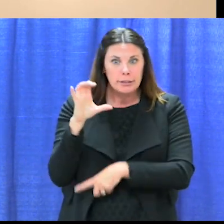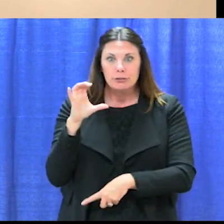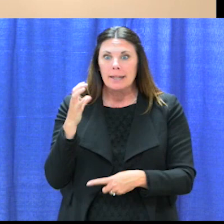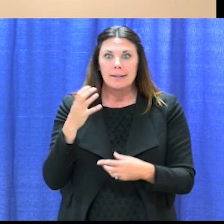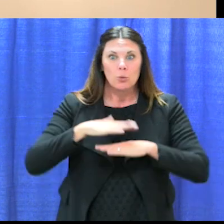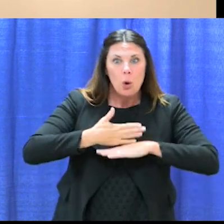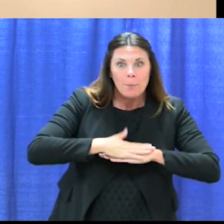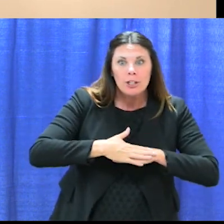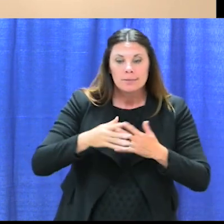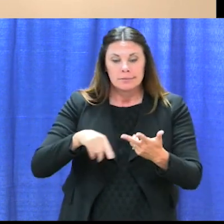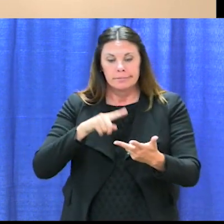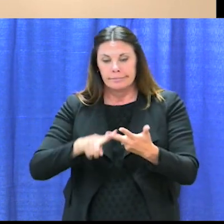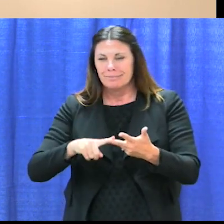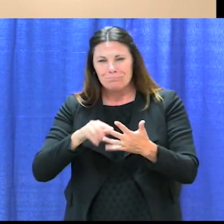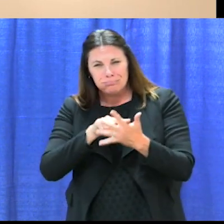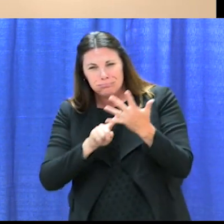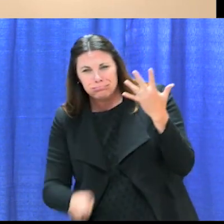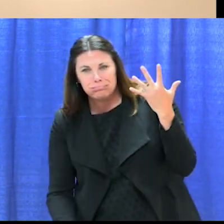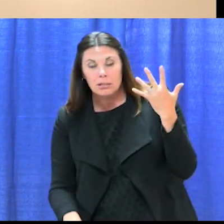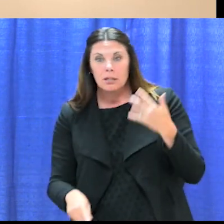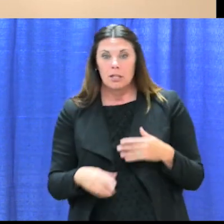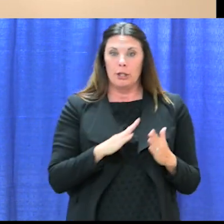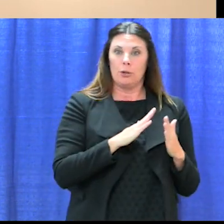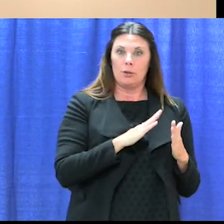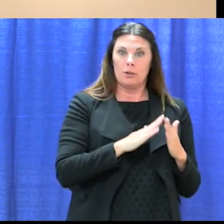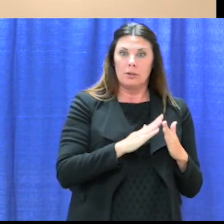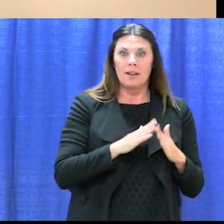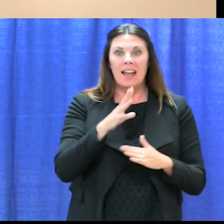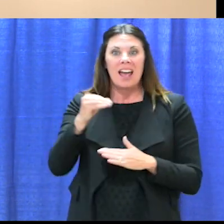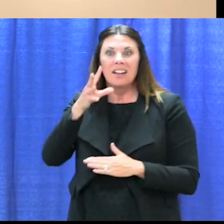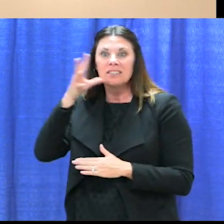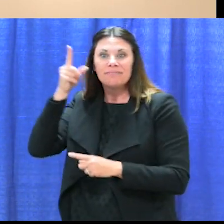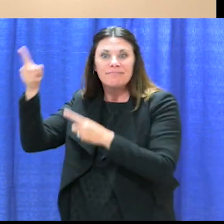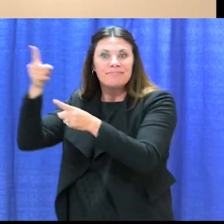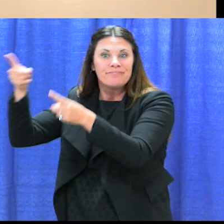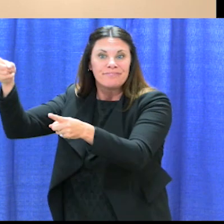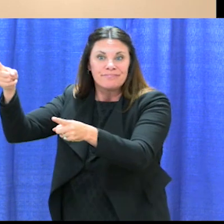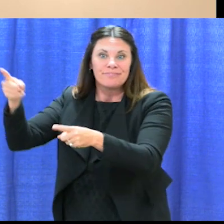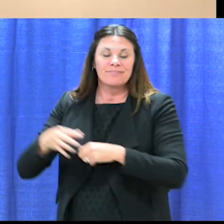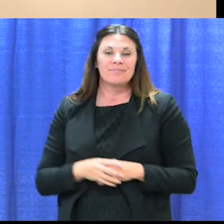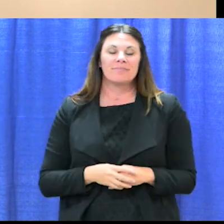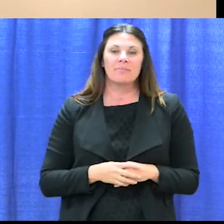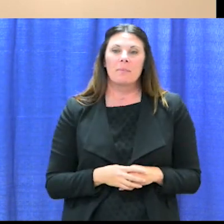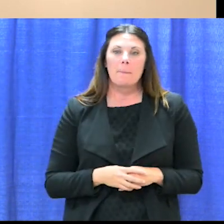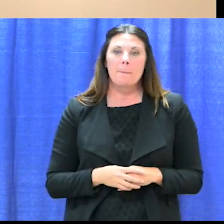ports in both rural and urban school districts. And I could provide more details on that after this.